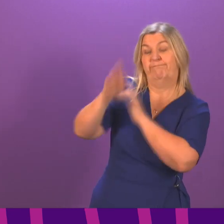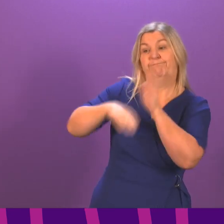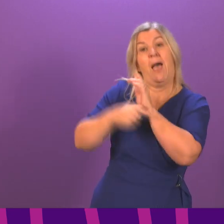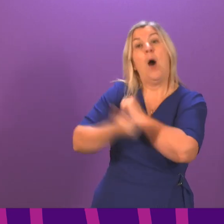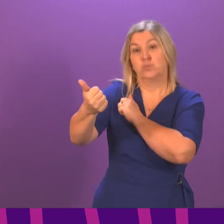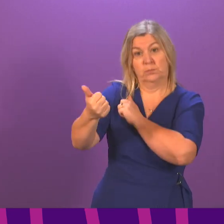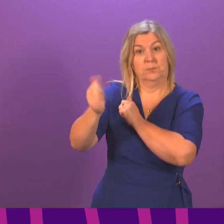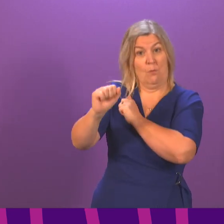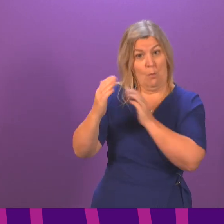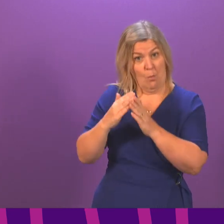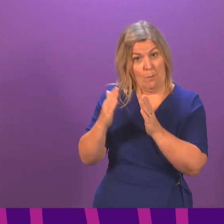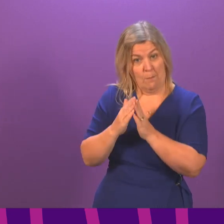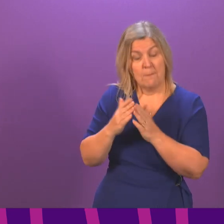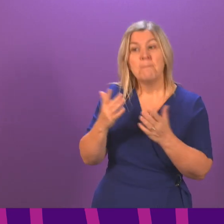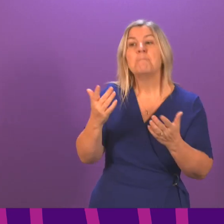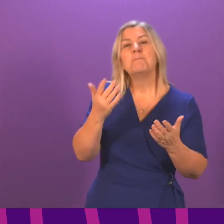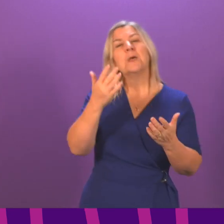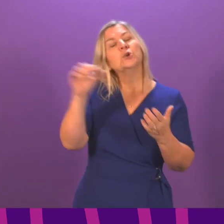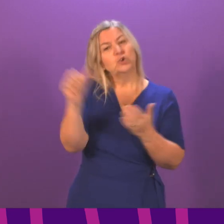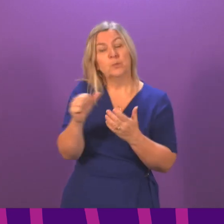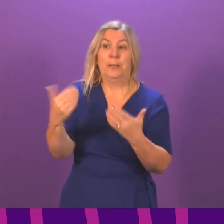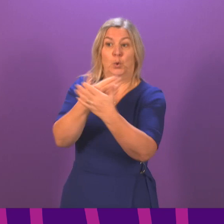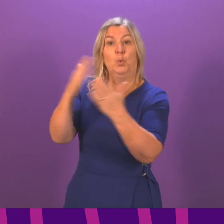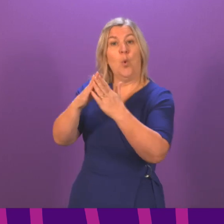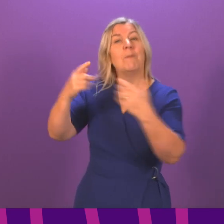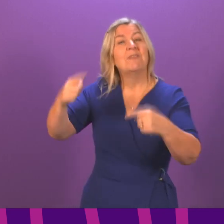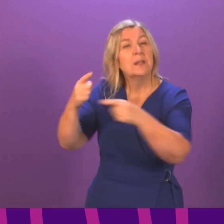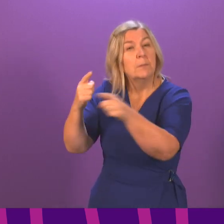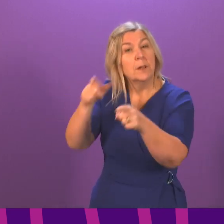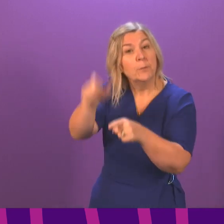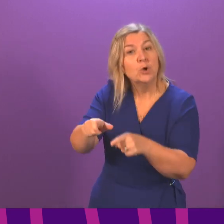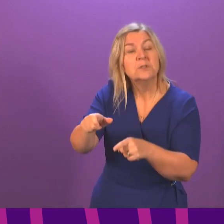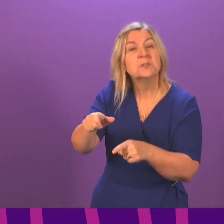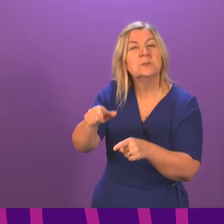is putting suitable facilities in place in a new home, but the Covid crisis has delayed